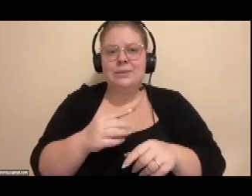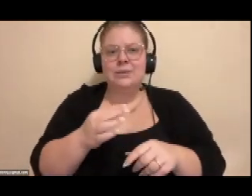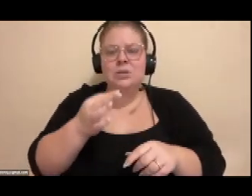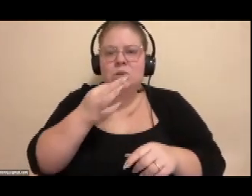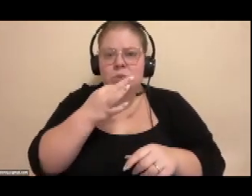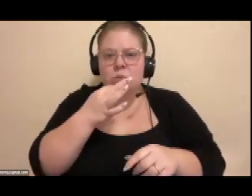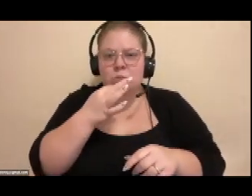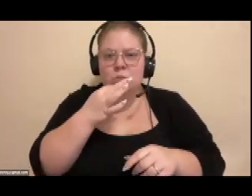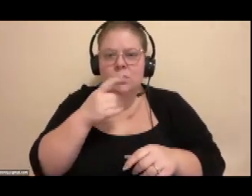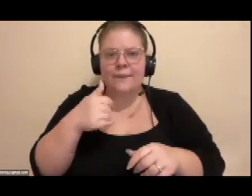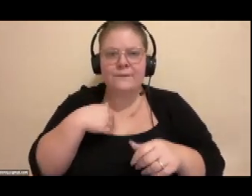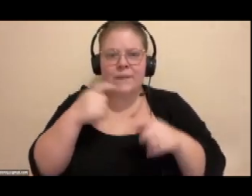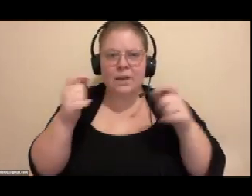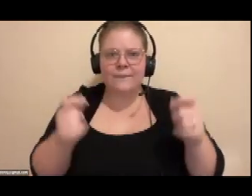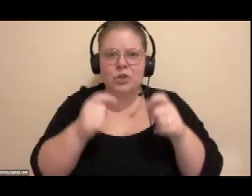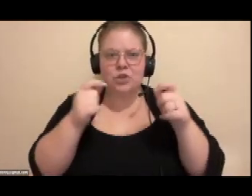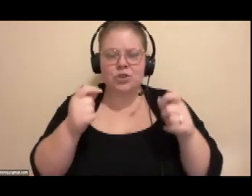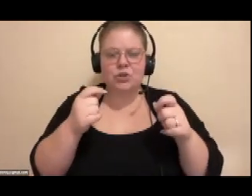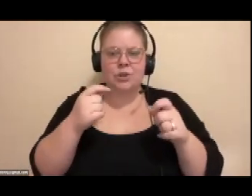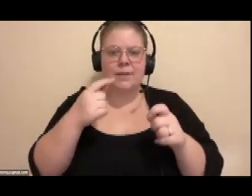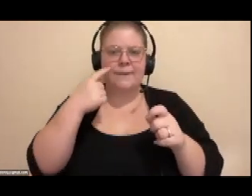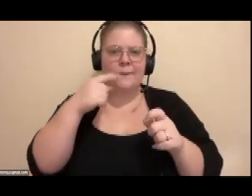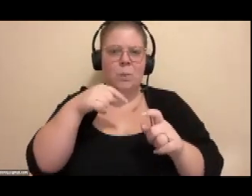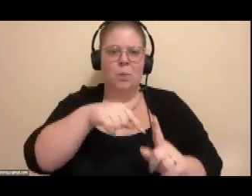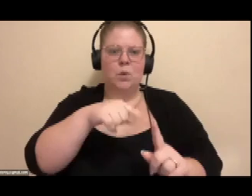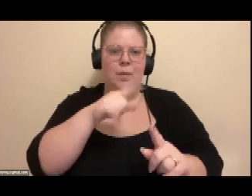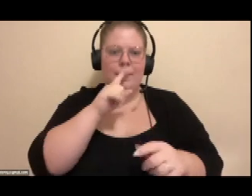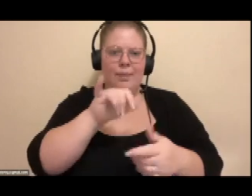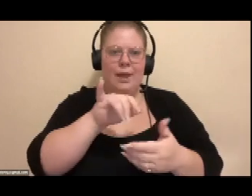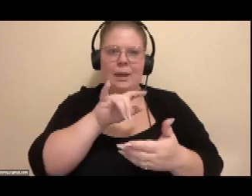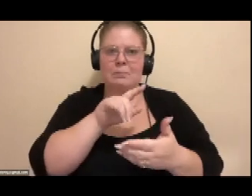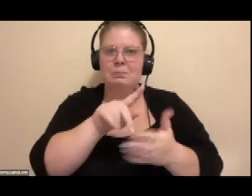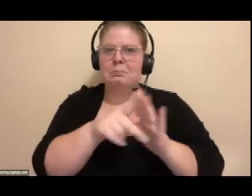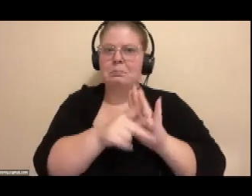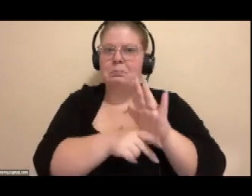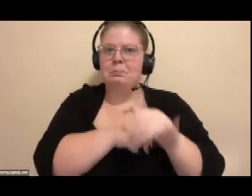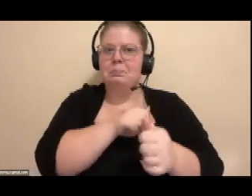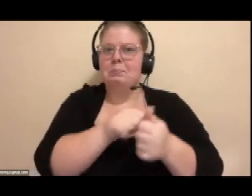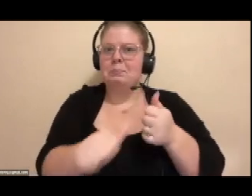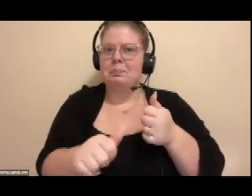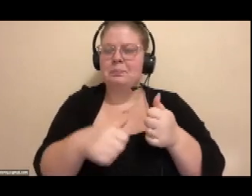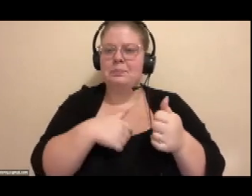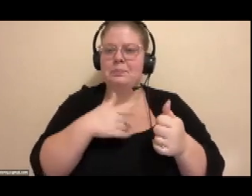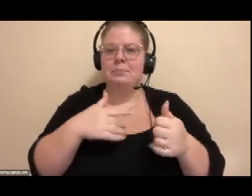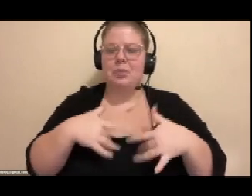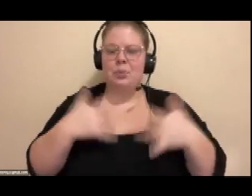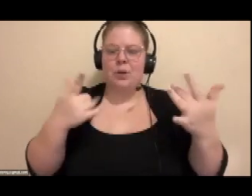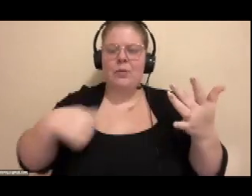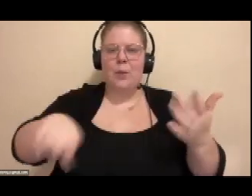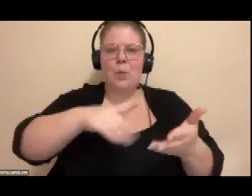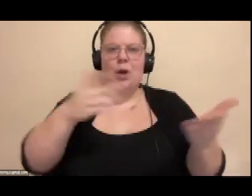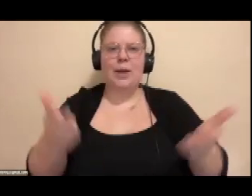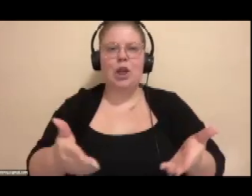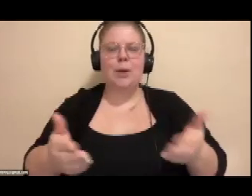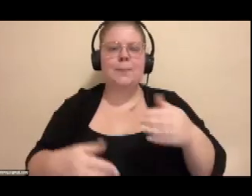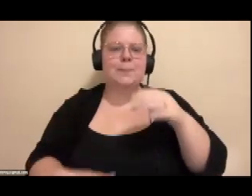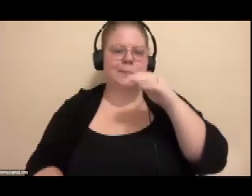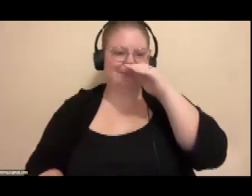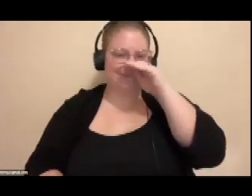we're just really pleased to have you all here. With that, I'm honored to turn it over to John Tschida,